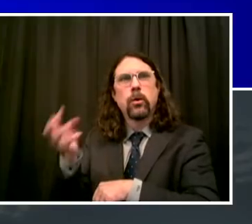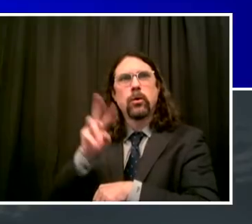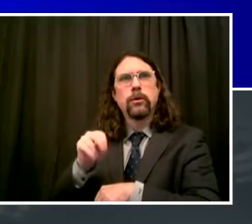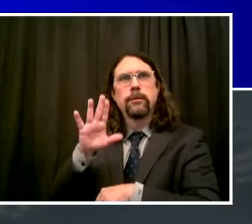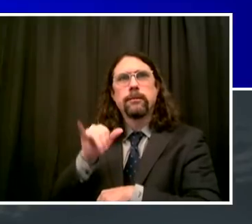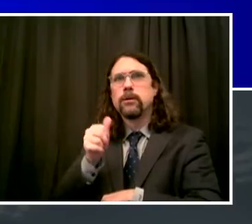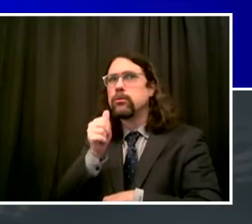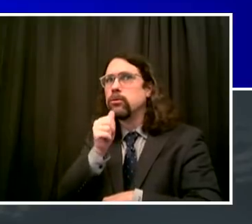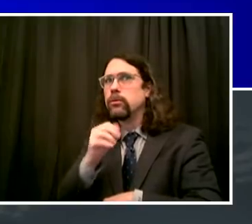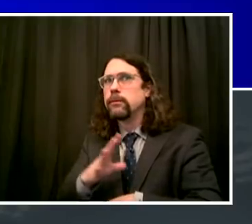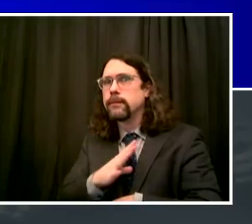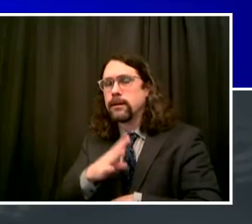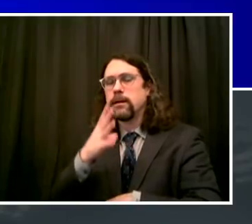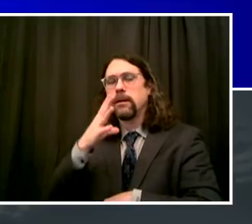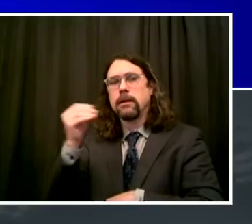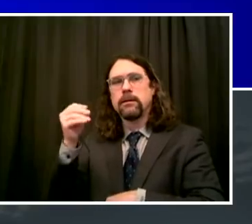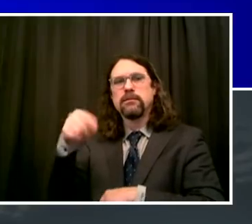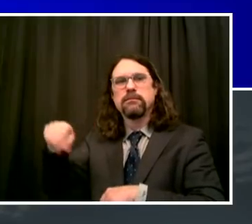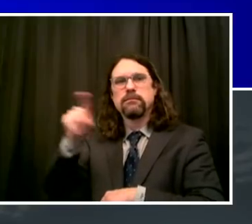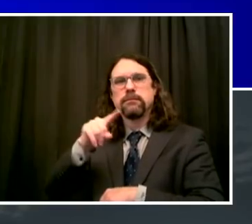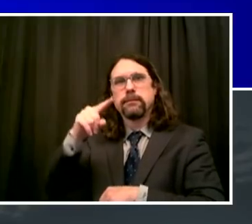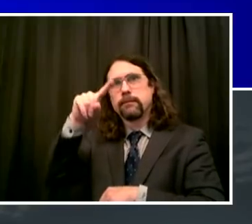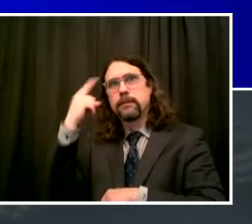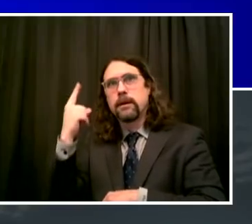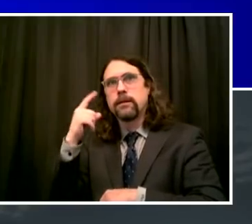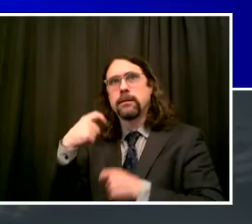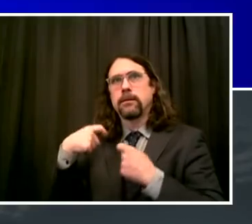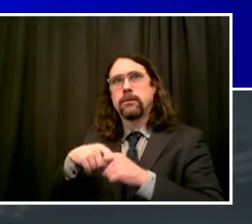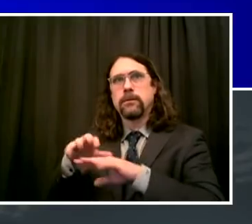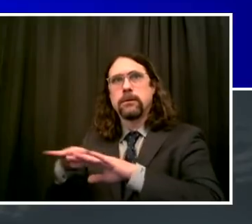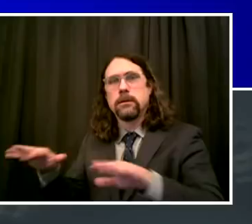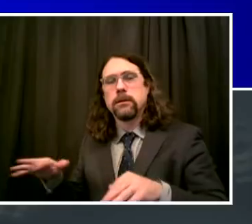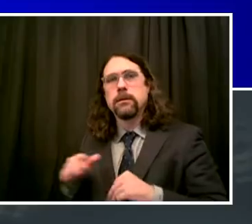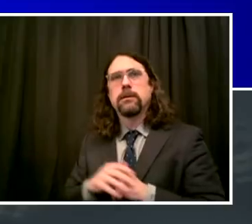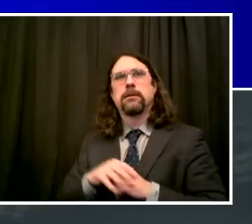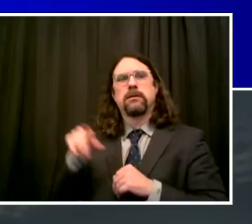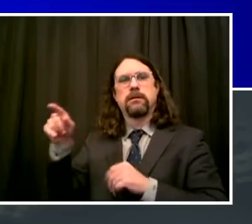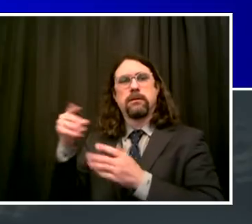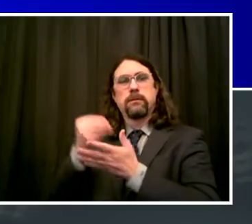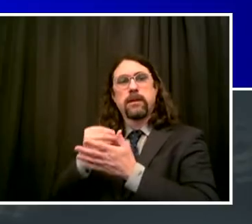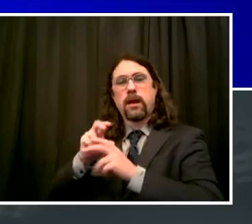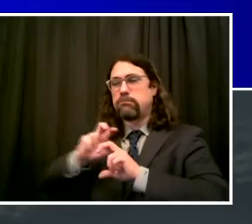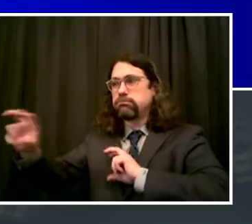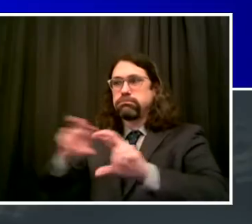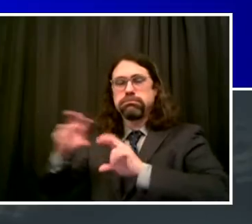CITY. $14.6 BILLION AWDEARD NCSIE 2015, $1 BILLION